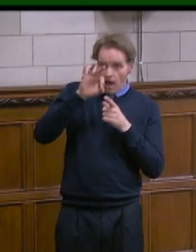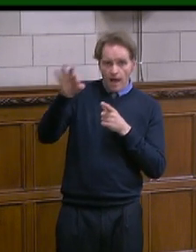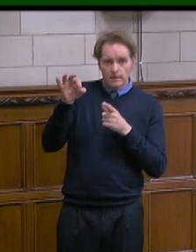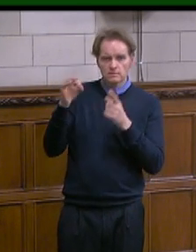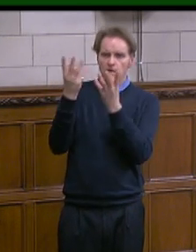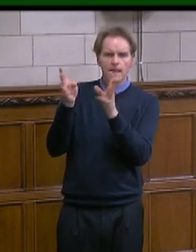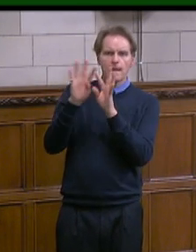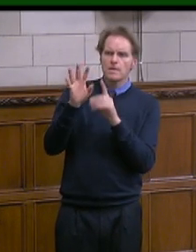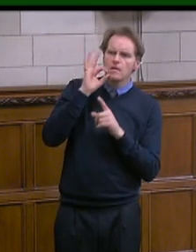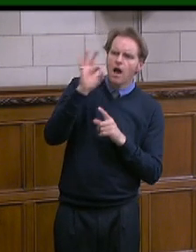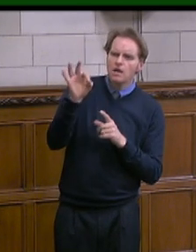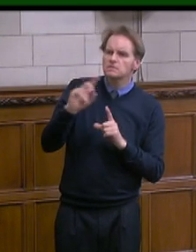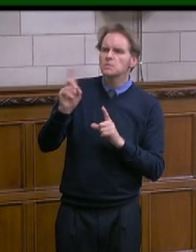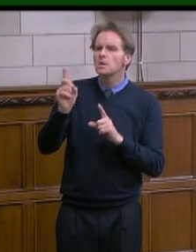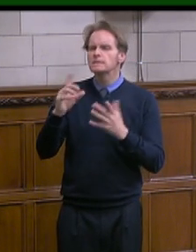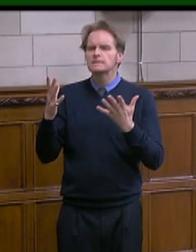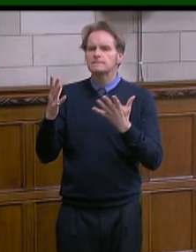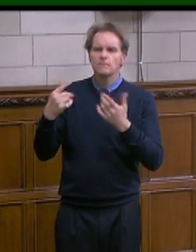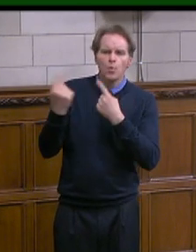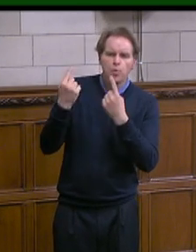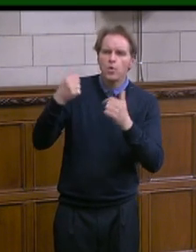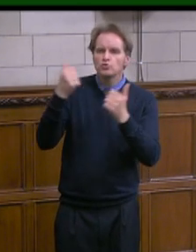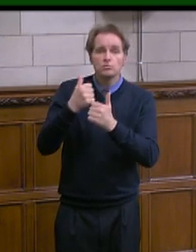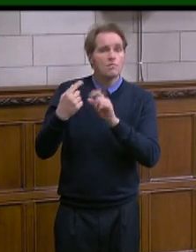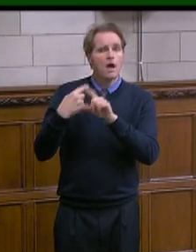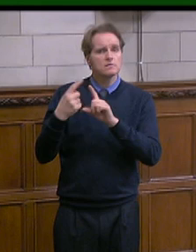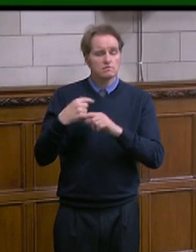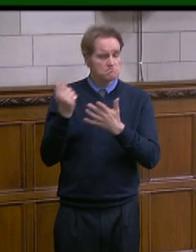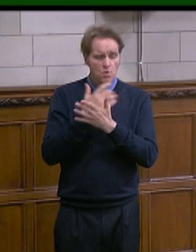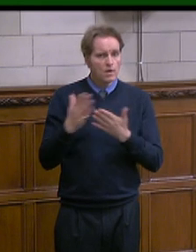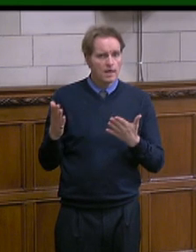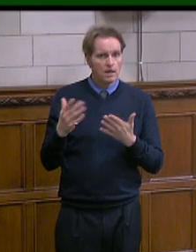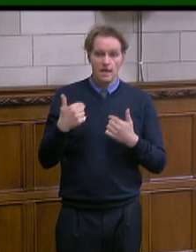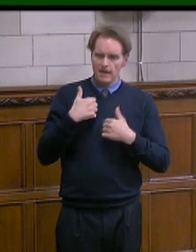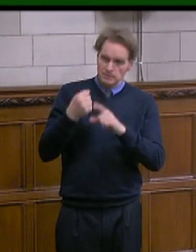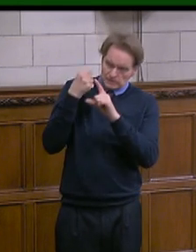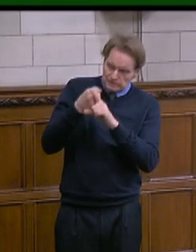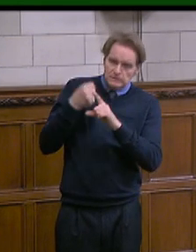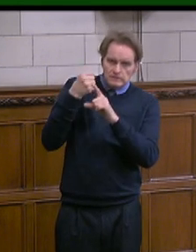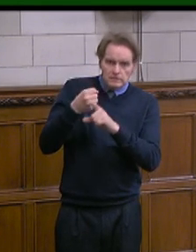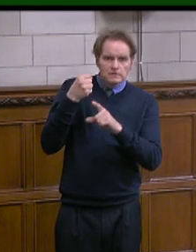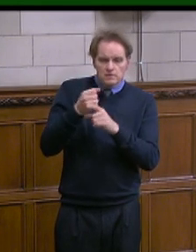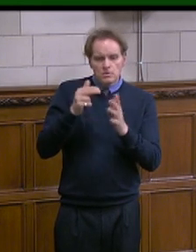that, but the answer was not clear. Subsequently, we chased not only the Cabinet Office but the Department for Work and Pensions,